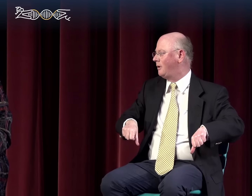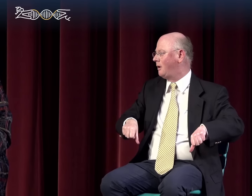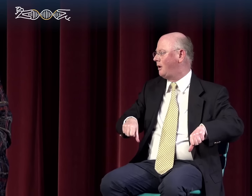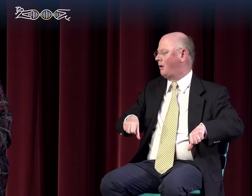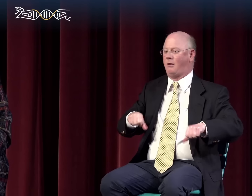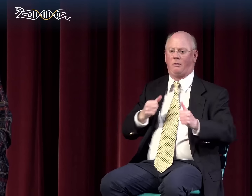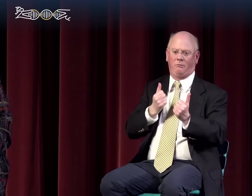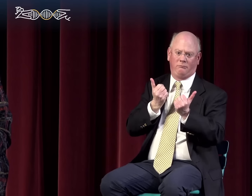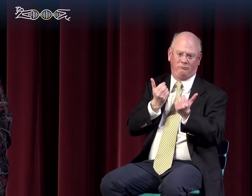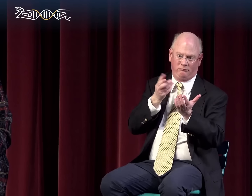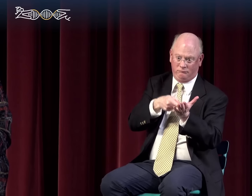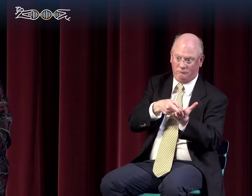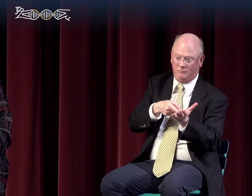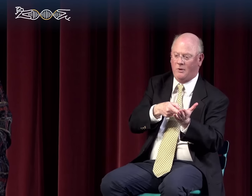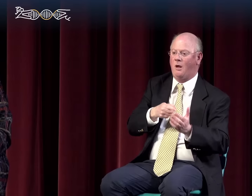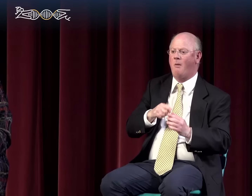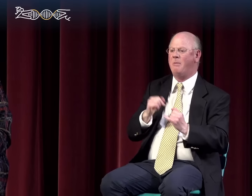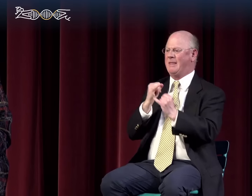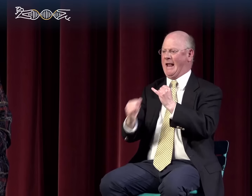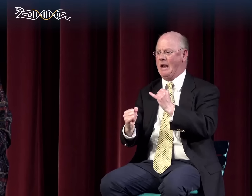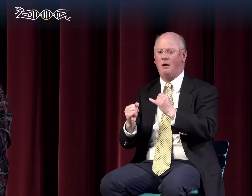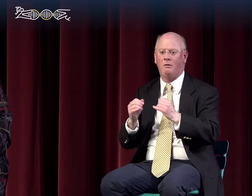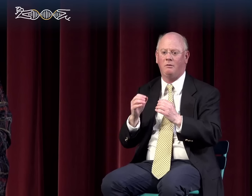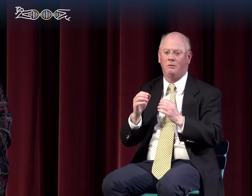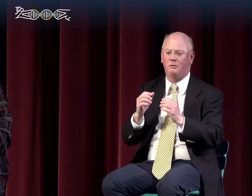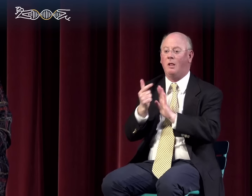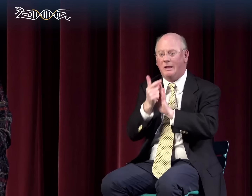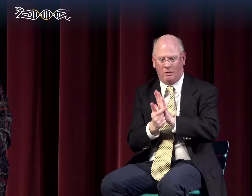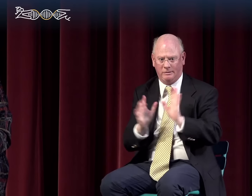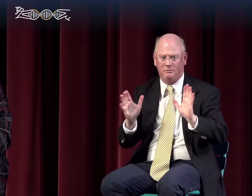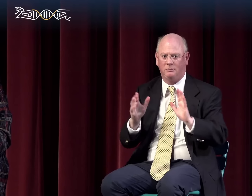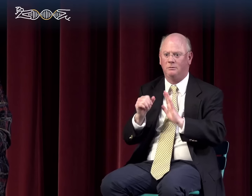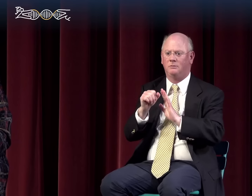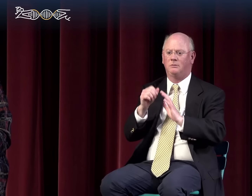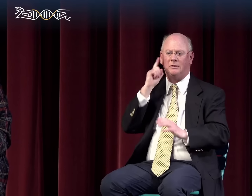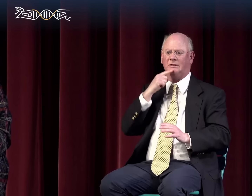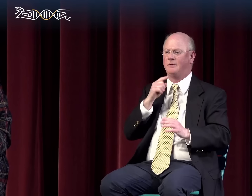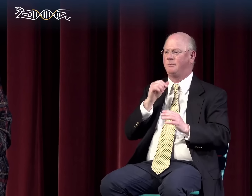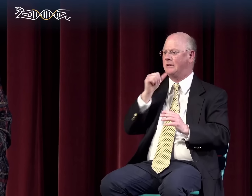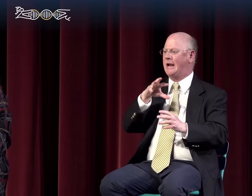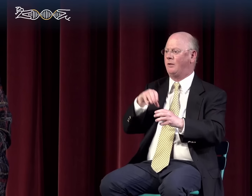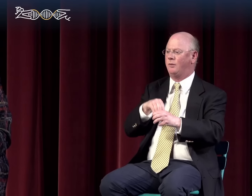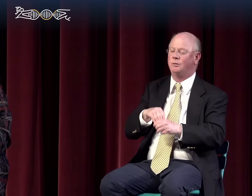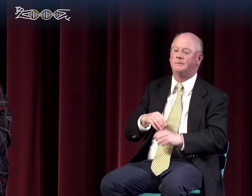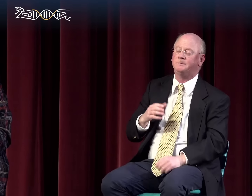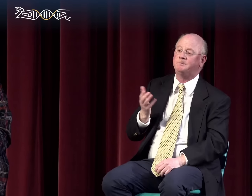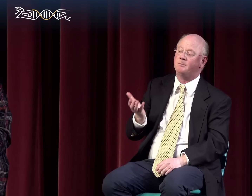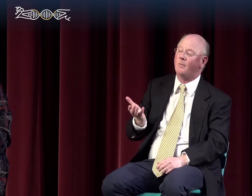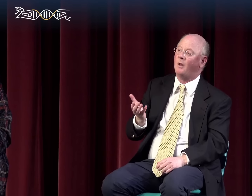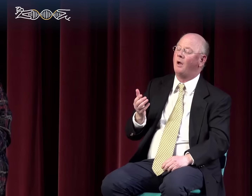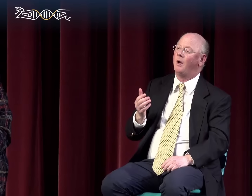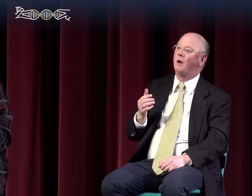questions for sterilization. He identified Deaf people somehow they weren't eventually included in these